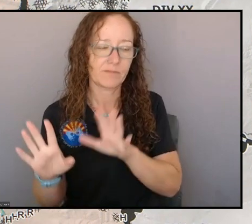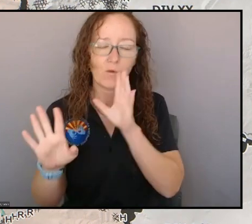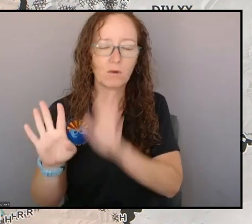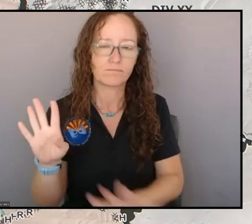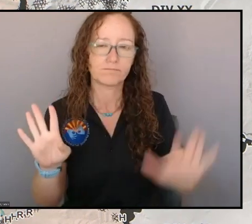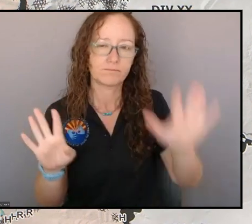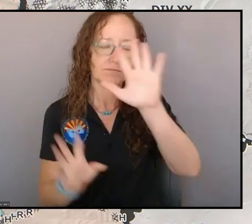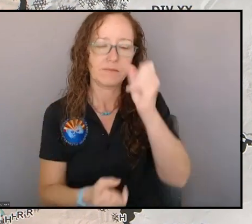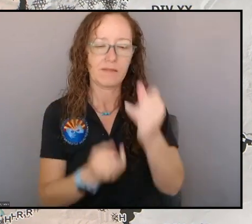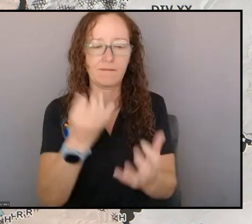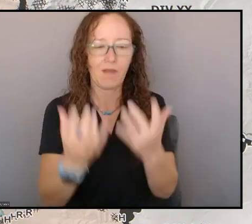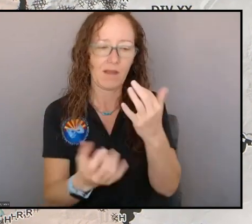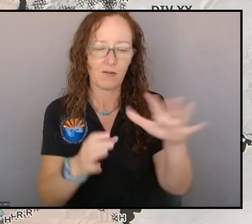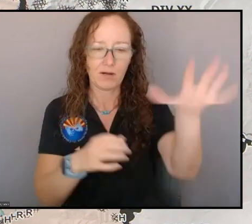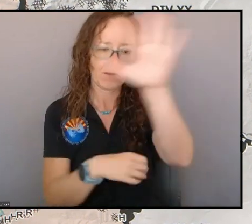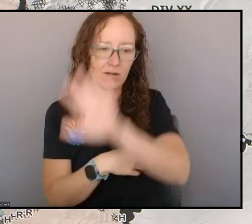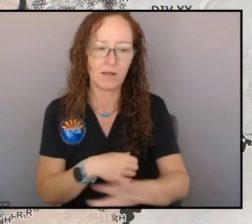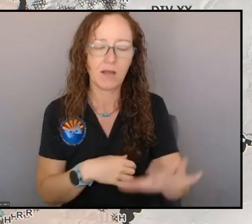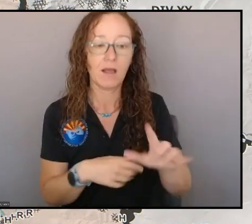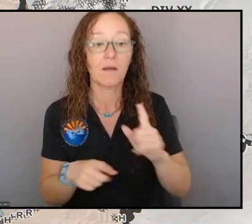elevations. So what we're seeing out there and it's going to be